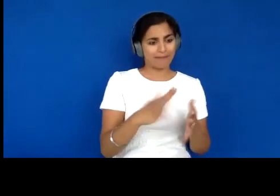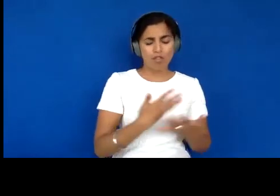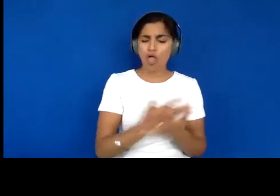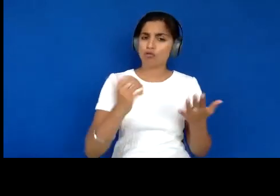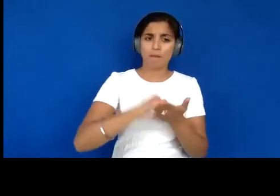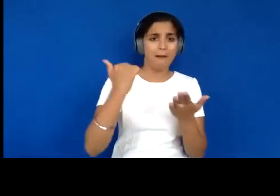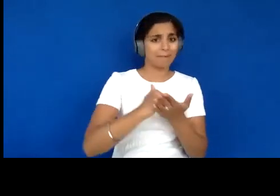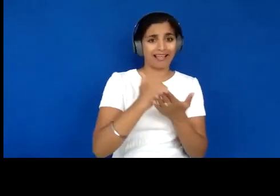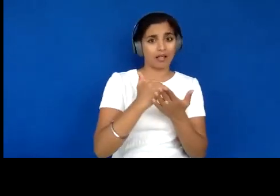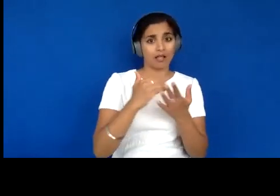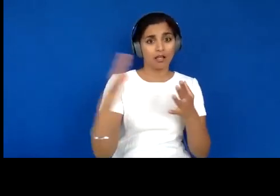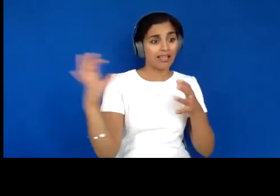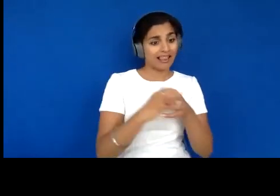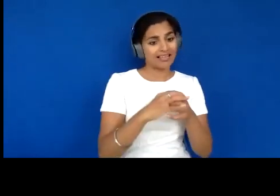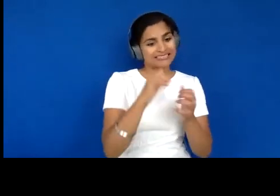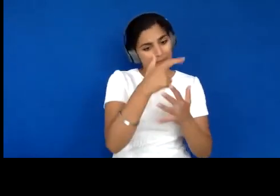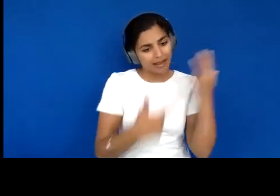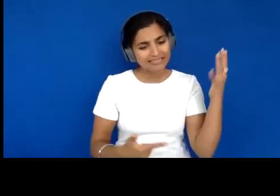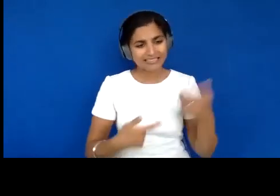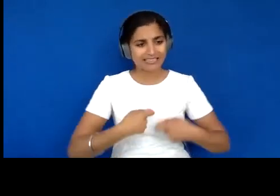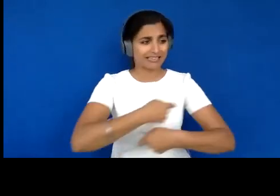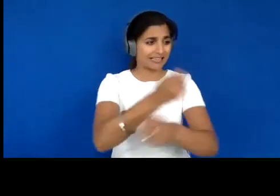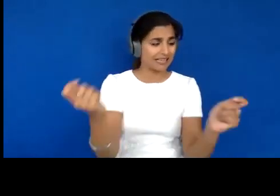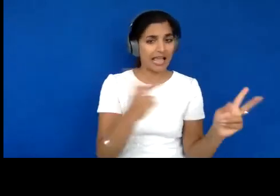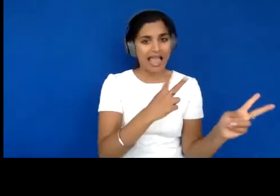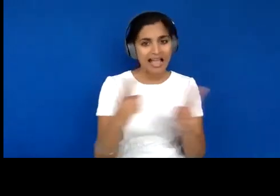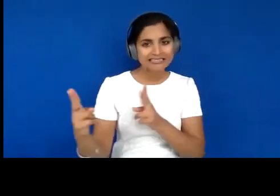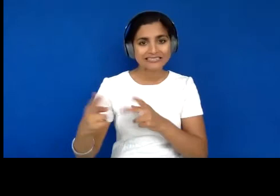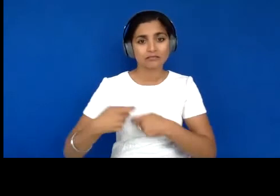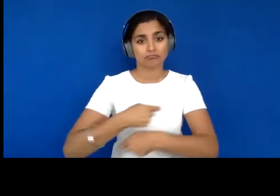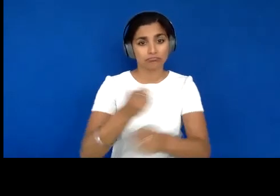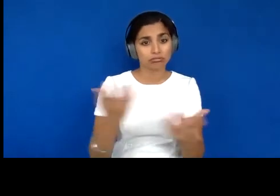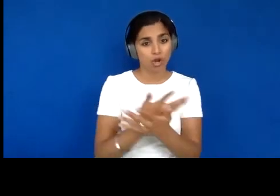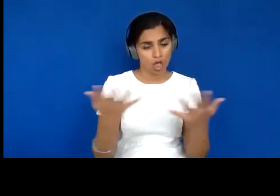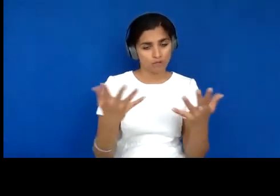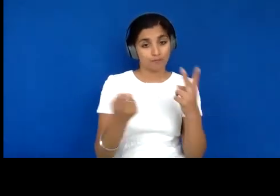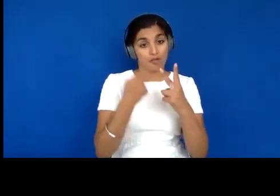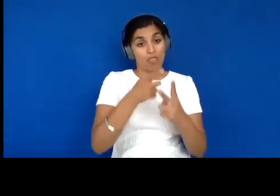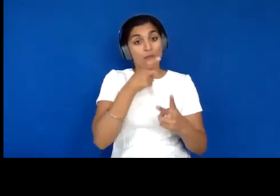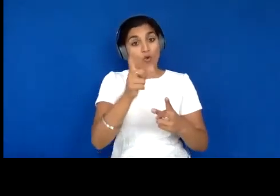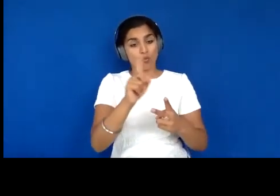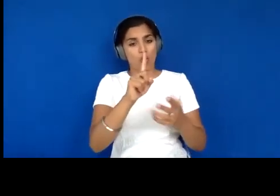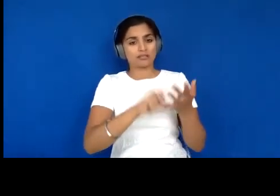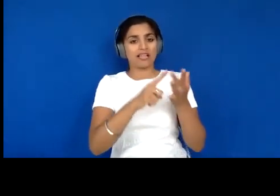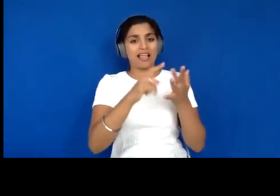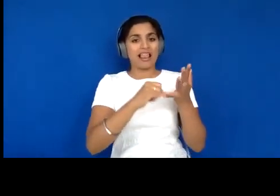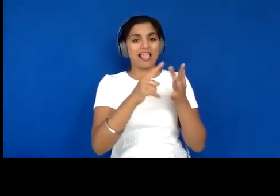circulated another word is Lisa lado which is commonly set as an insult in